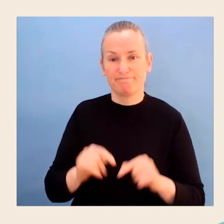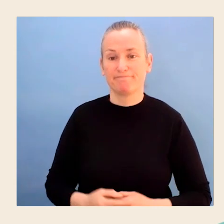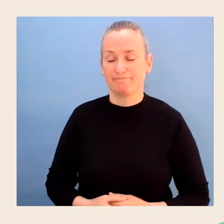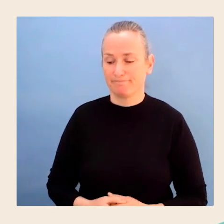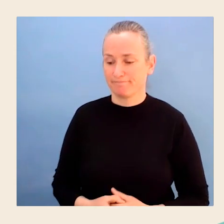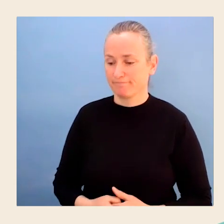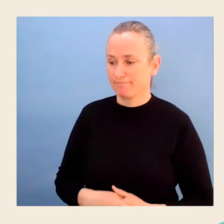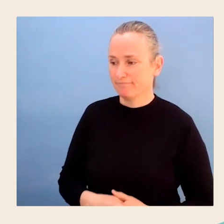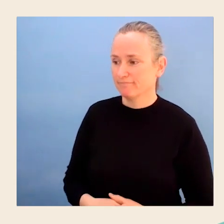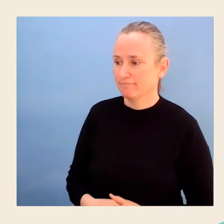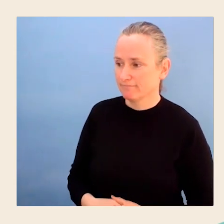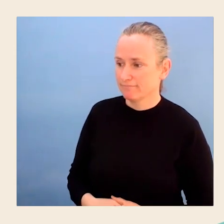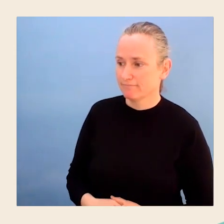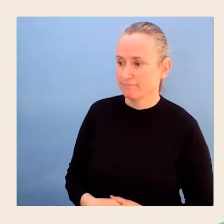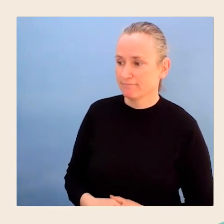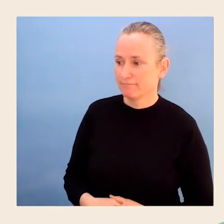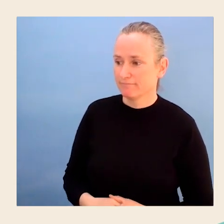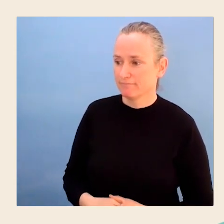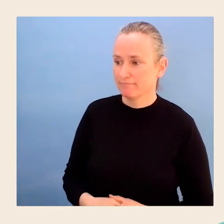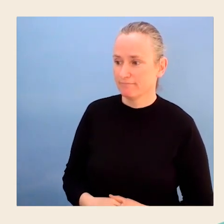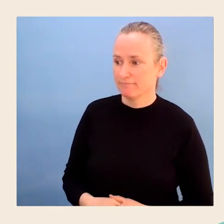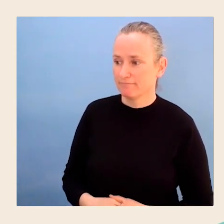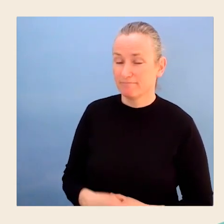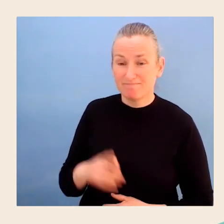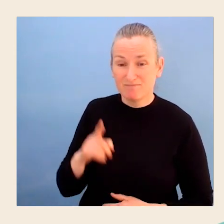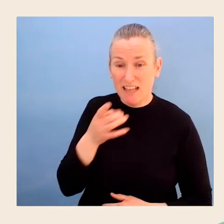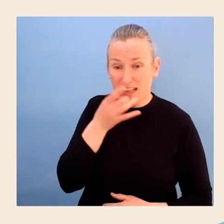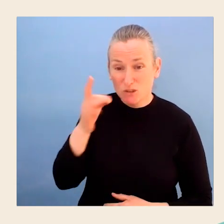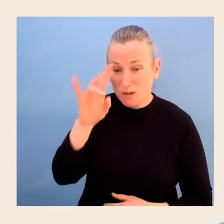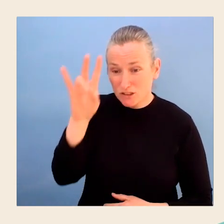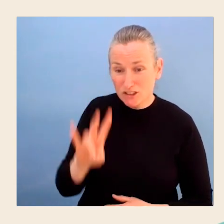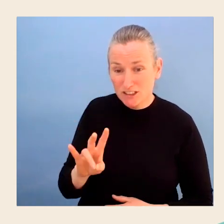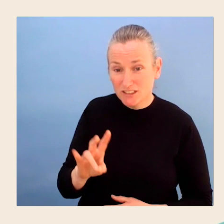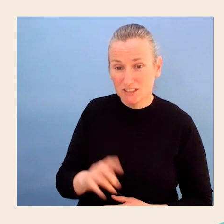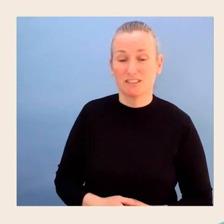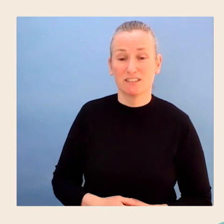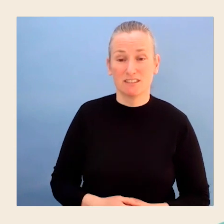Can I ask you a question about representation?